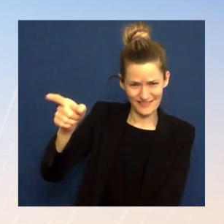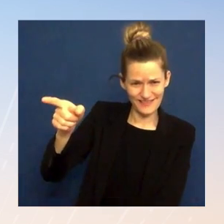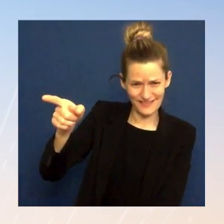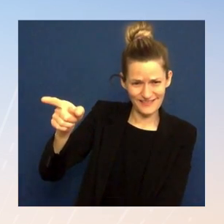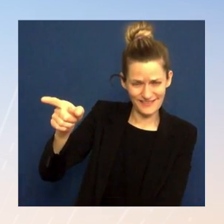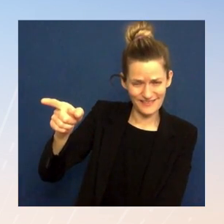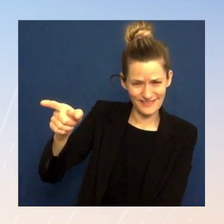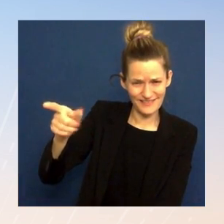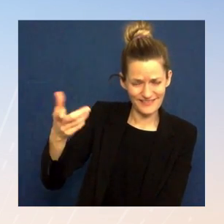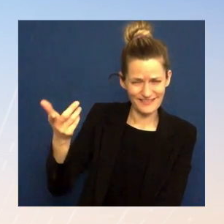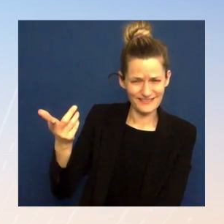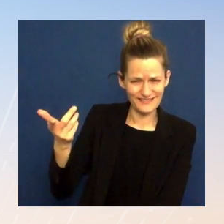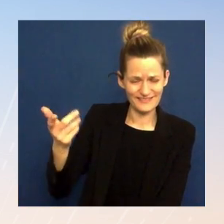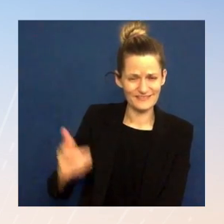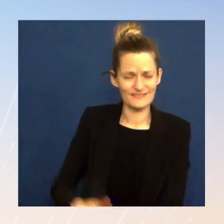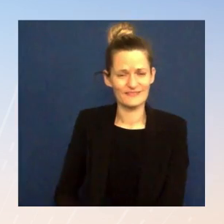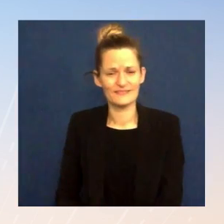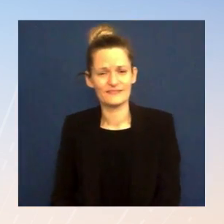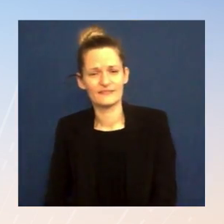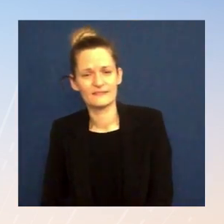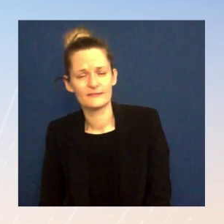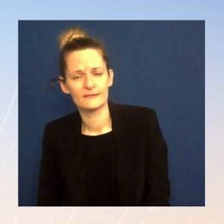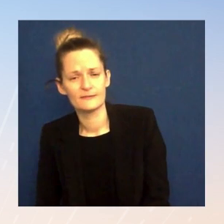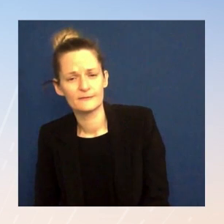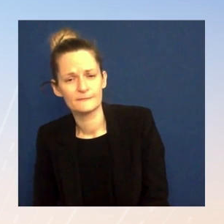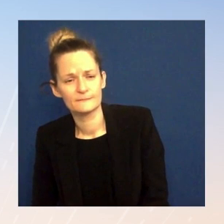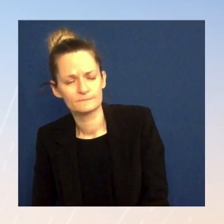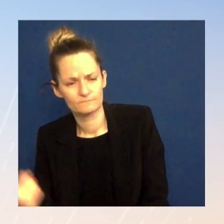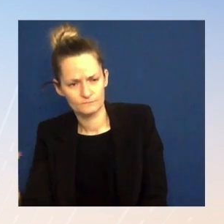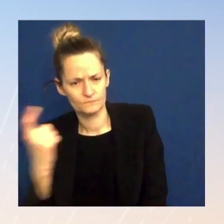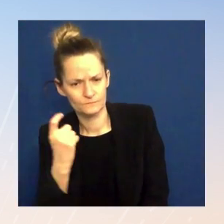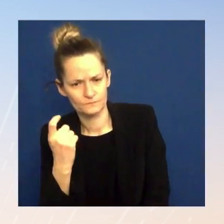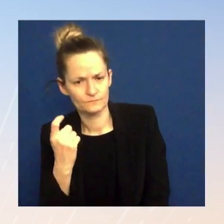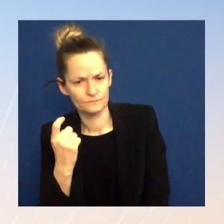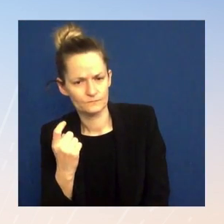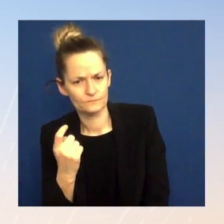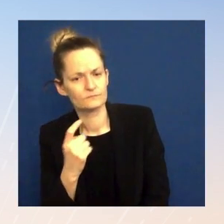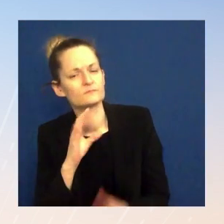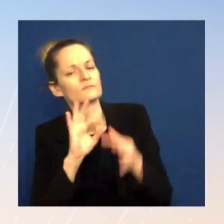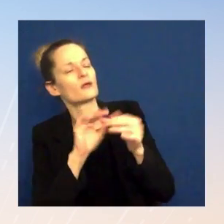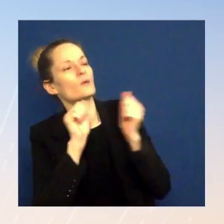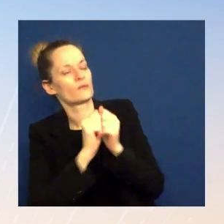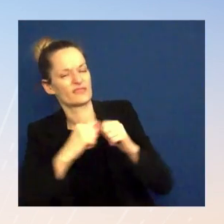this, but also on defense contracts with Turkey. Is there any plan for the President